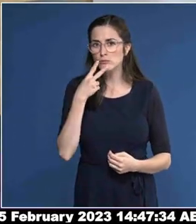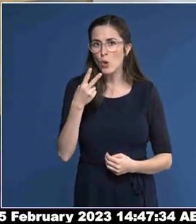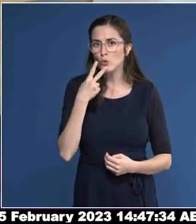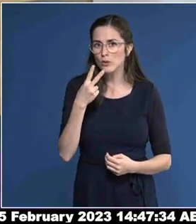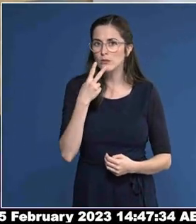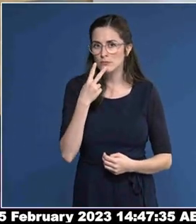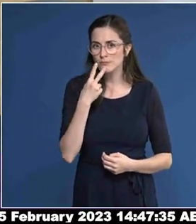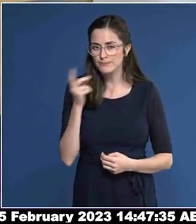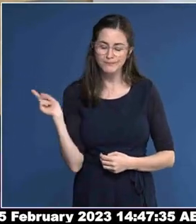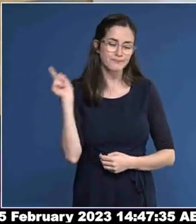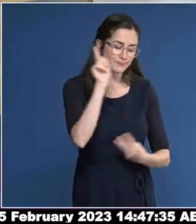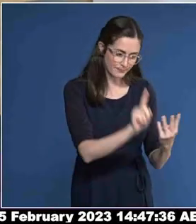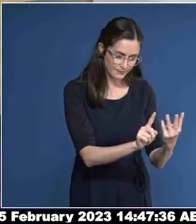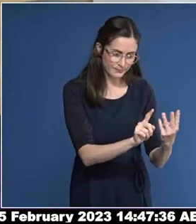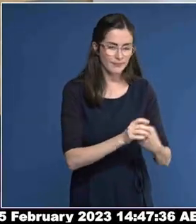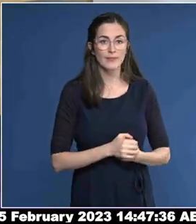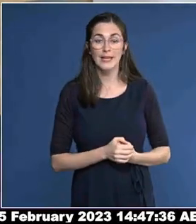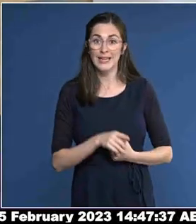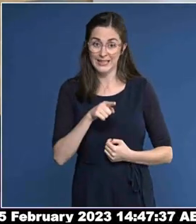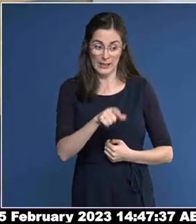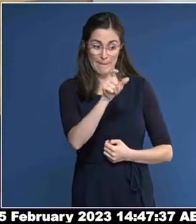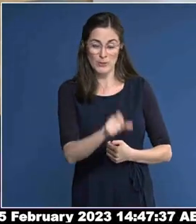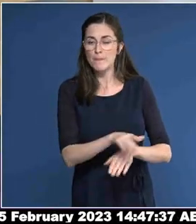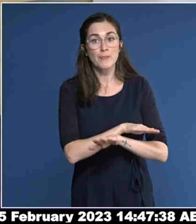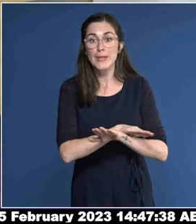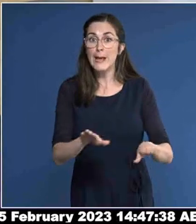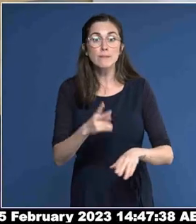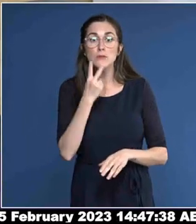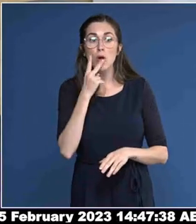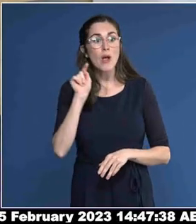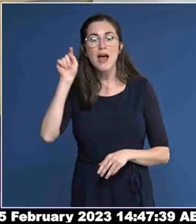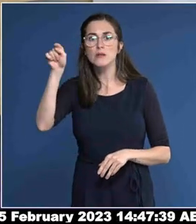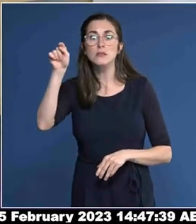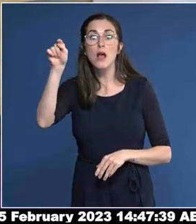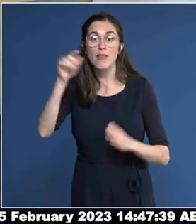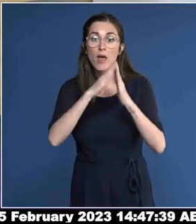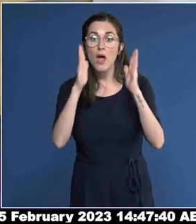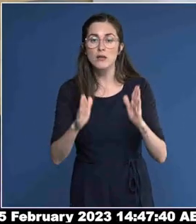That person can't smoke outside for a range of reasons, but wants to smoke inside.